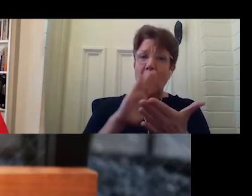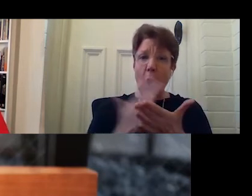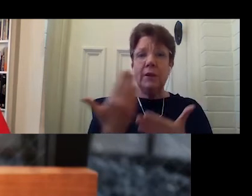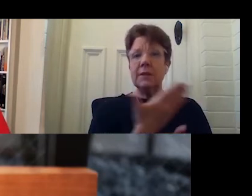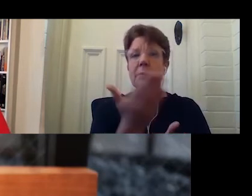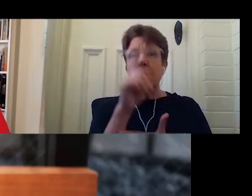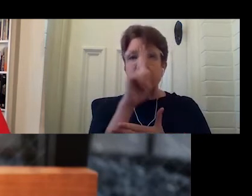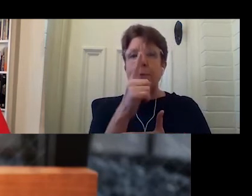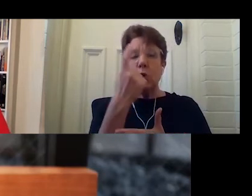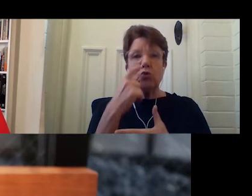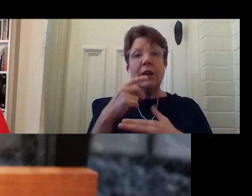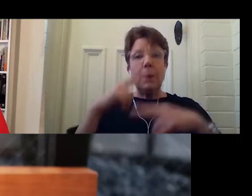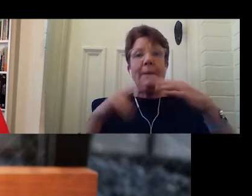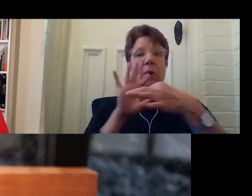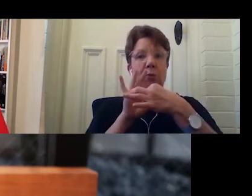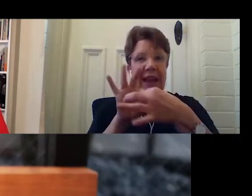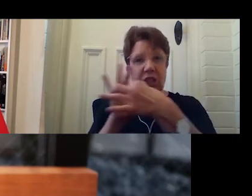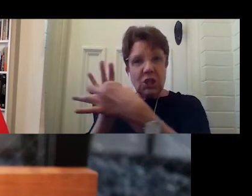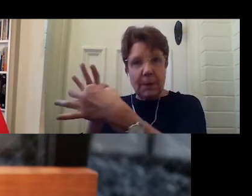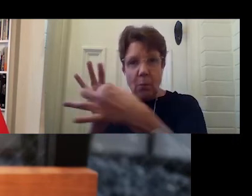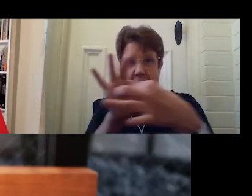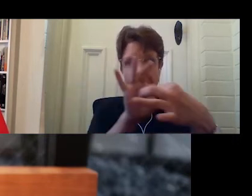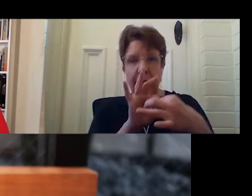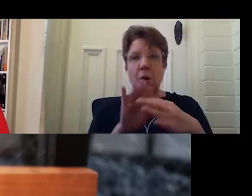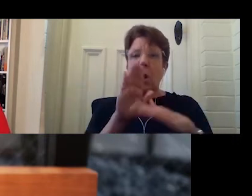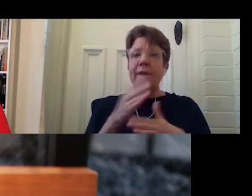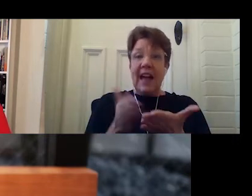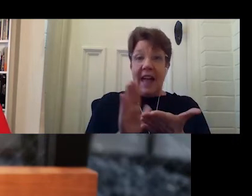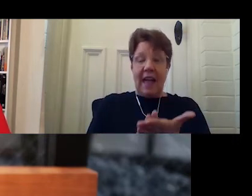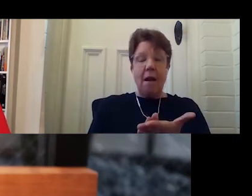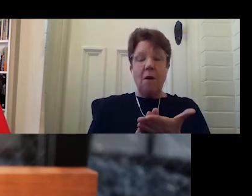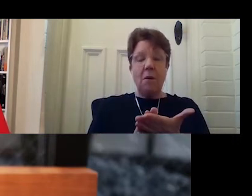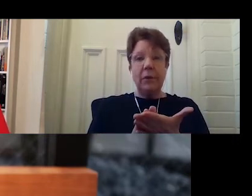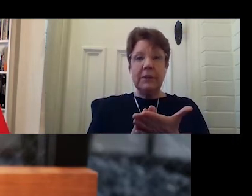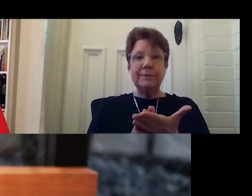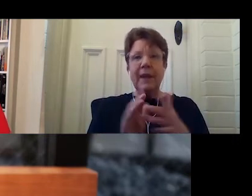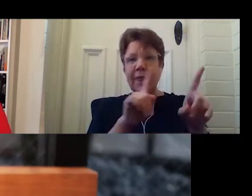trying to build a relationship with about how these different external